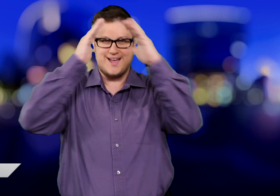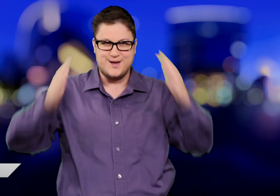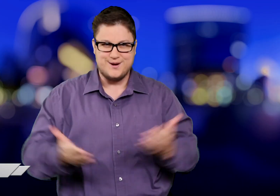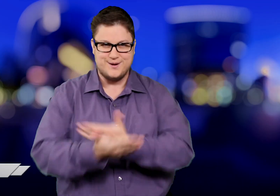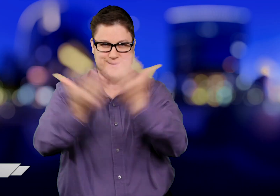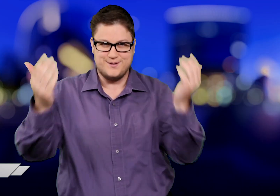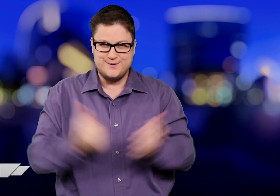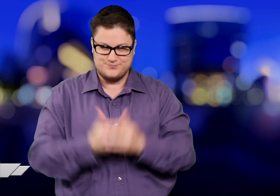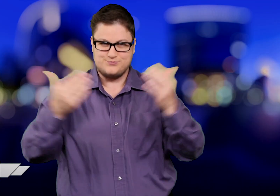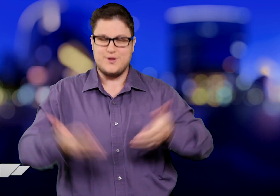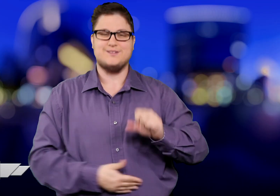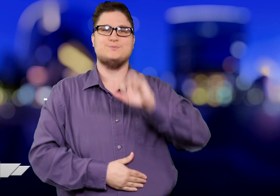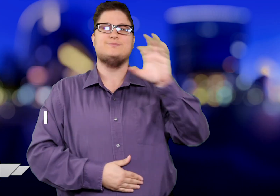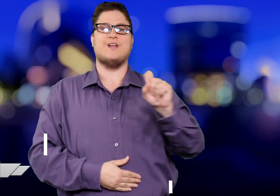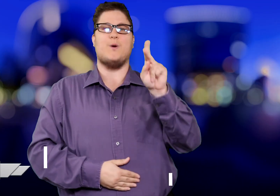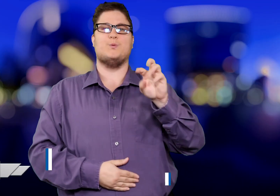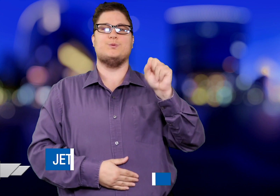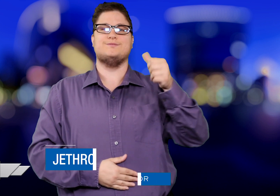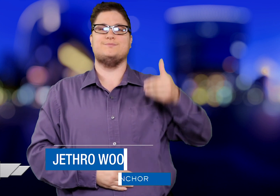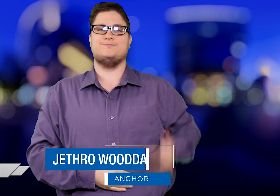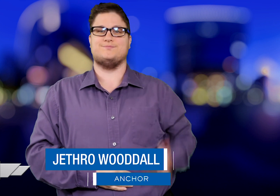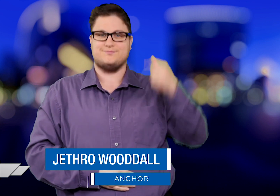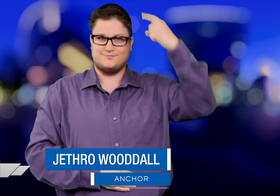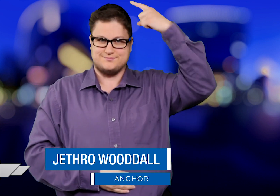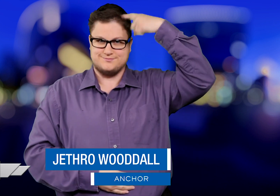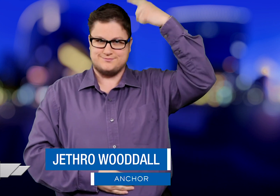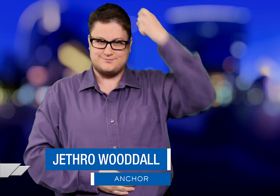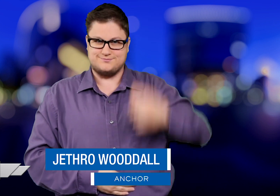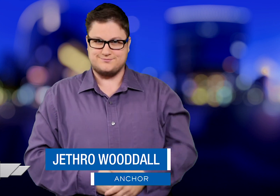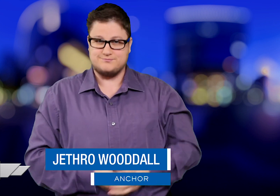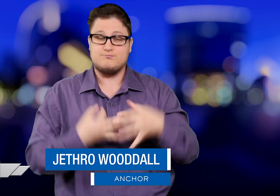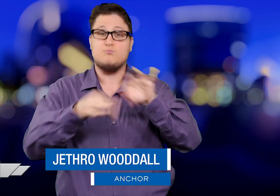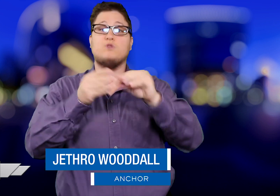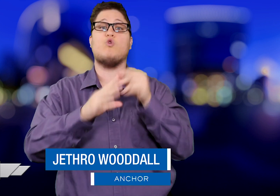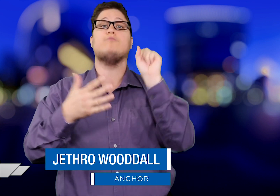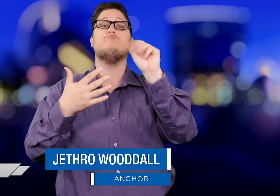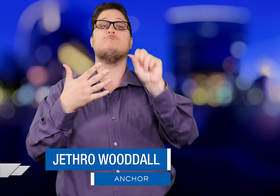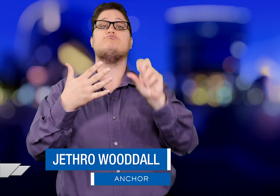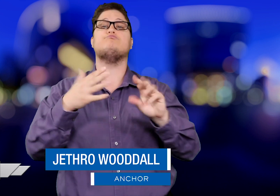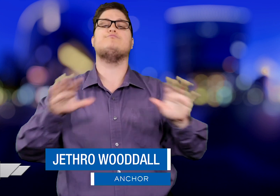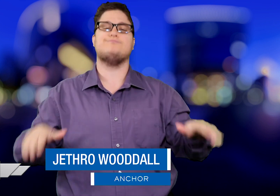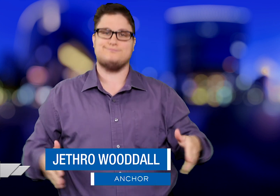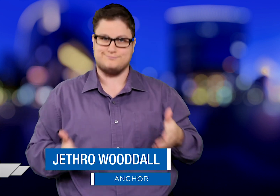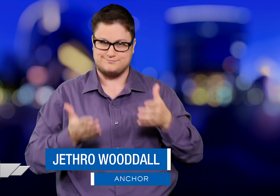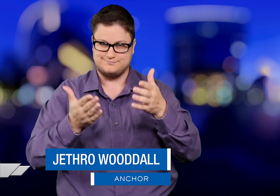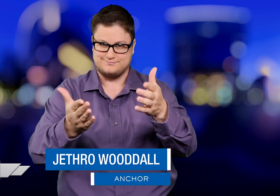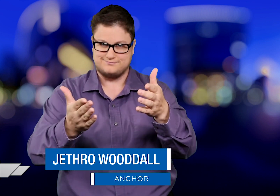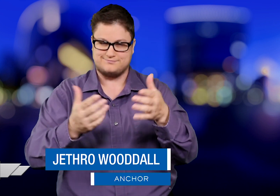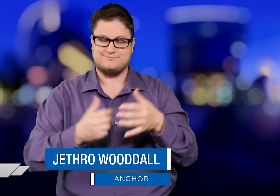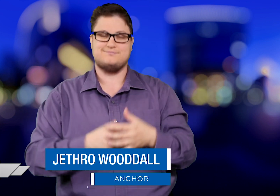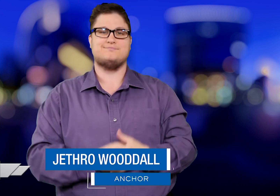Hello everyone. Welcome to Sign1News. I'm Jethro Wooddall. Here are your top stories for today.